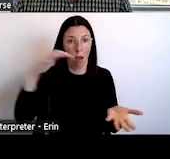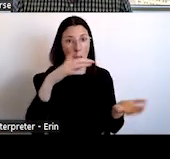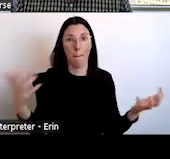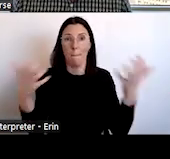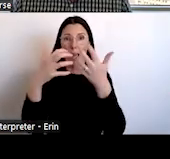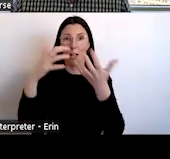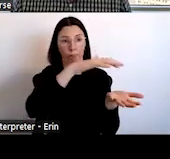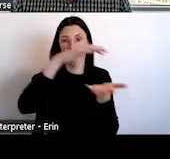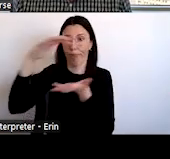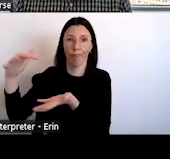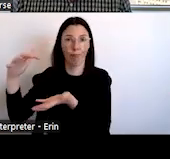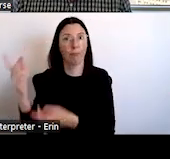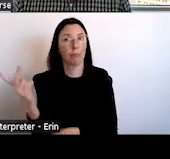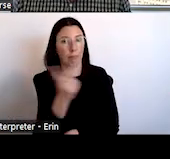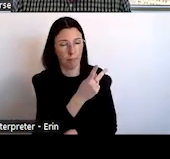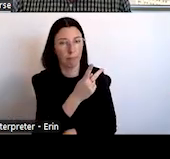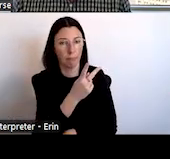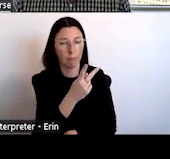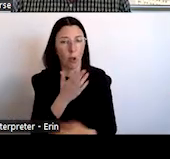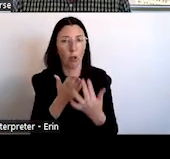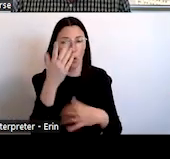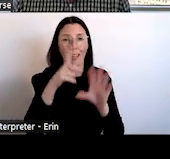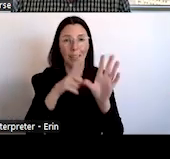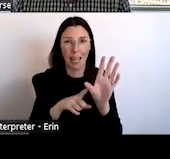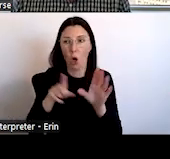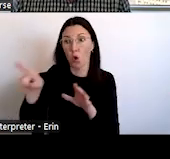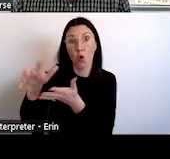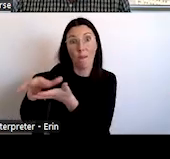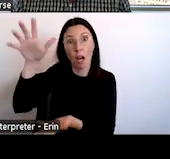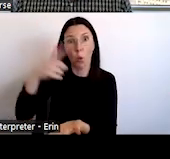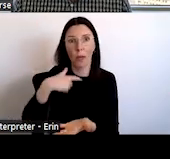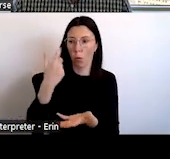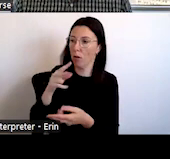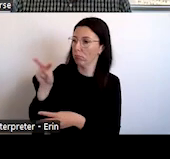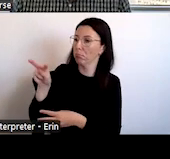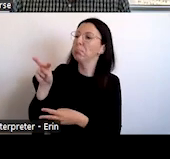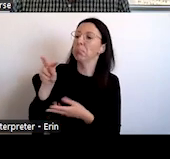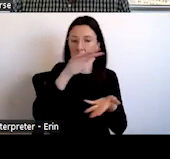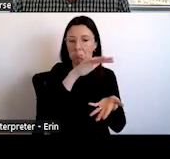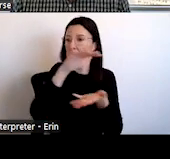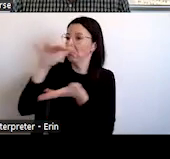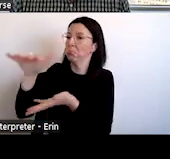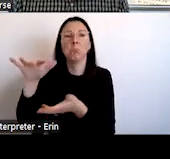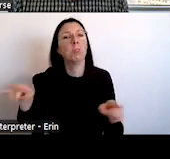place throughout the year where we will match the money raised up to a certain amount.